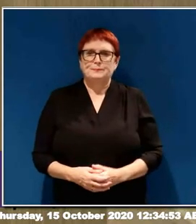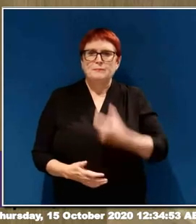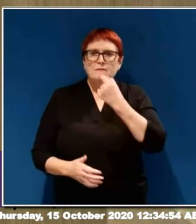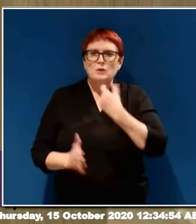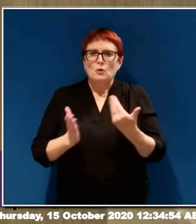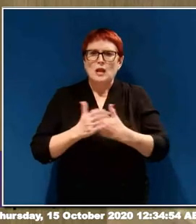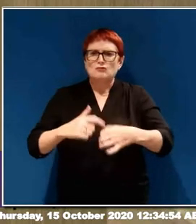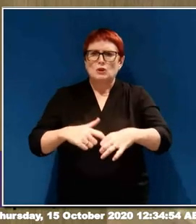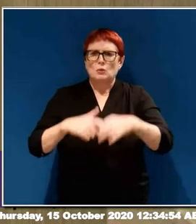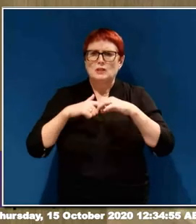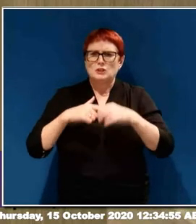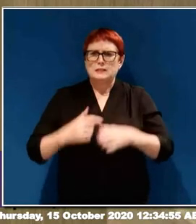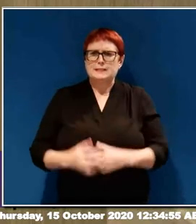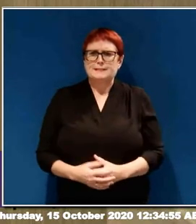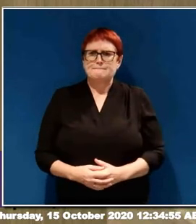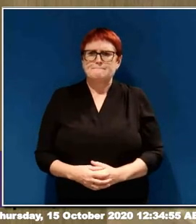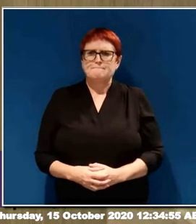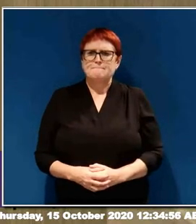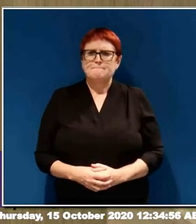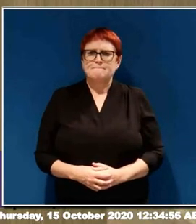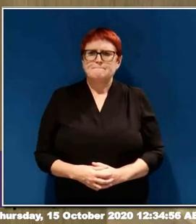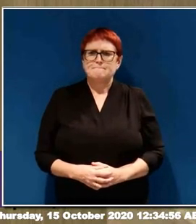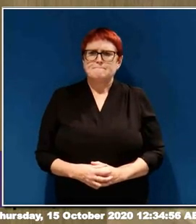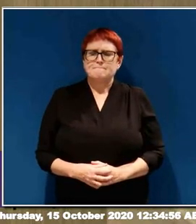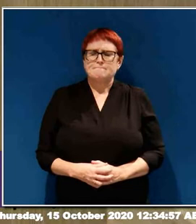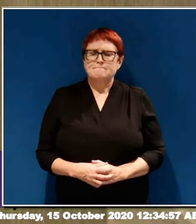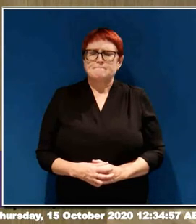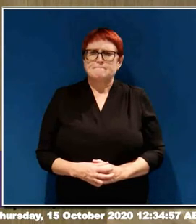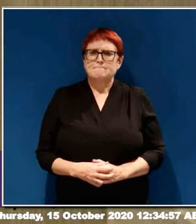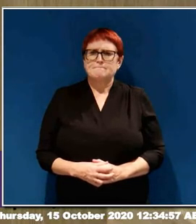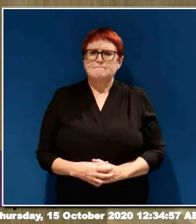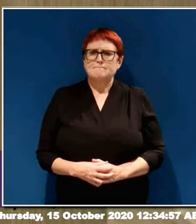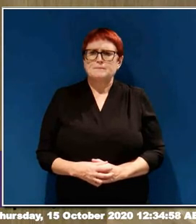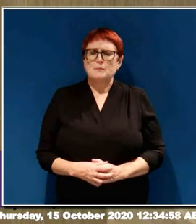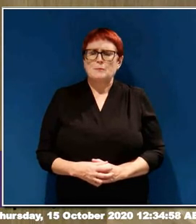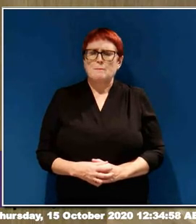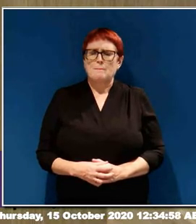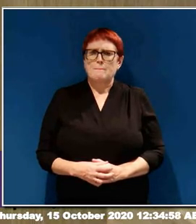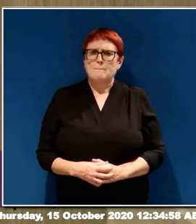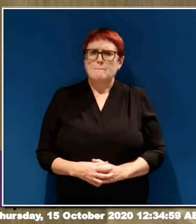Are you aware of a precise mechanism in place within the Department